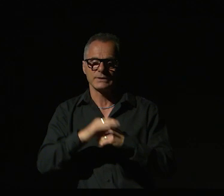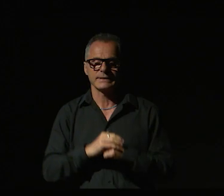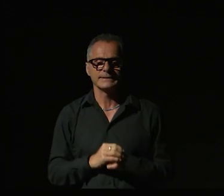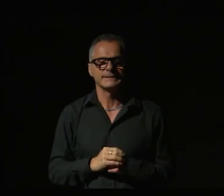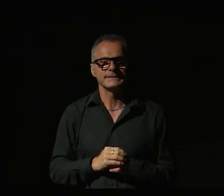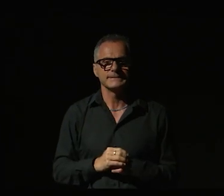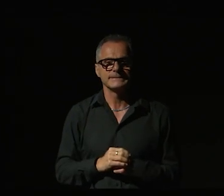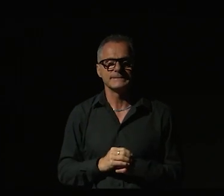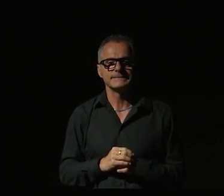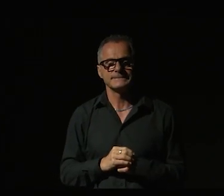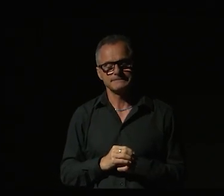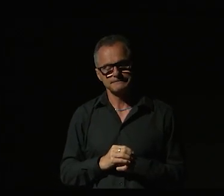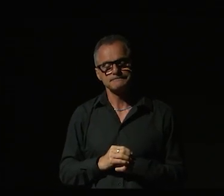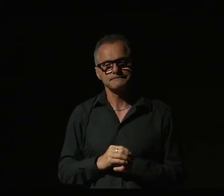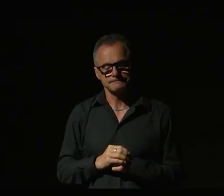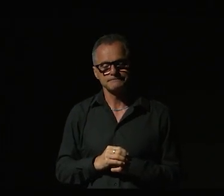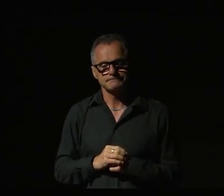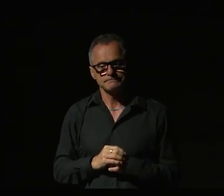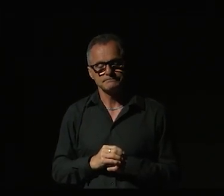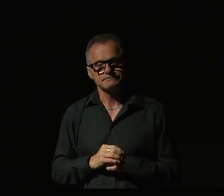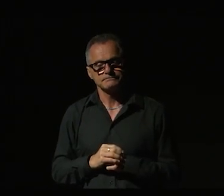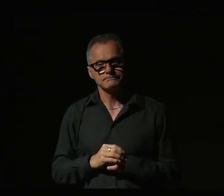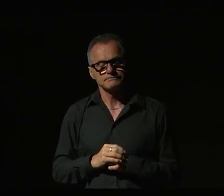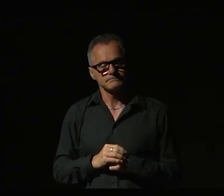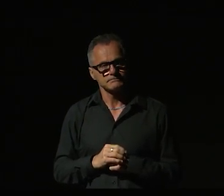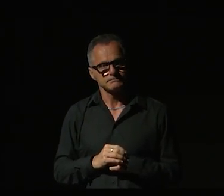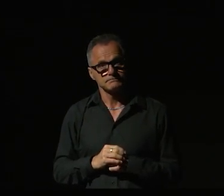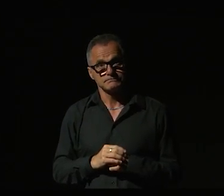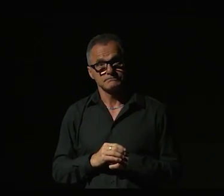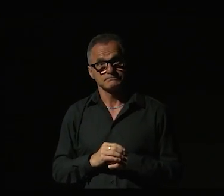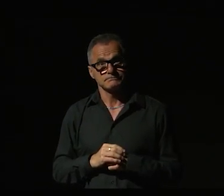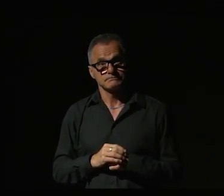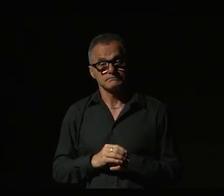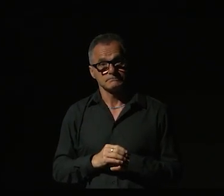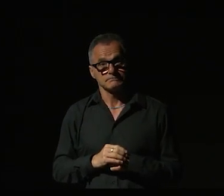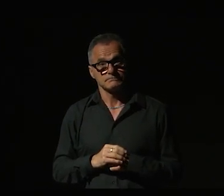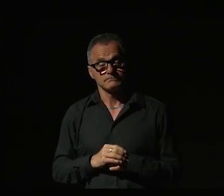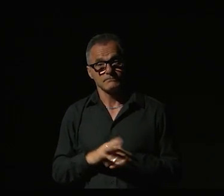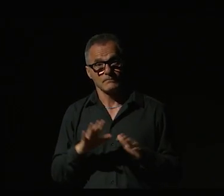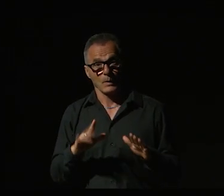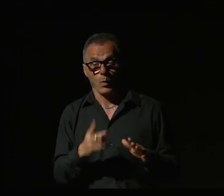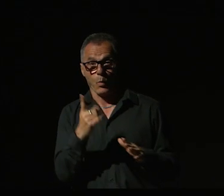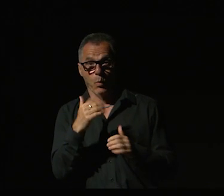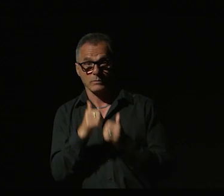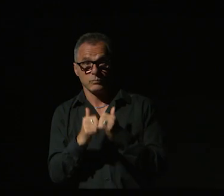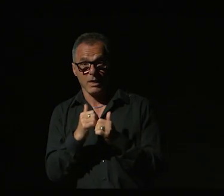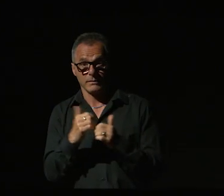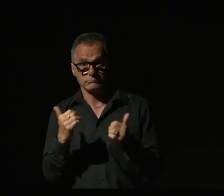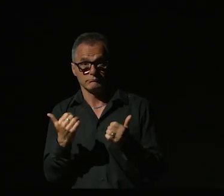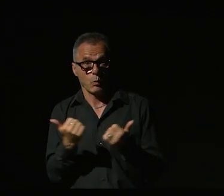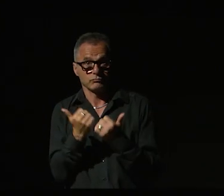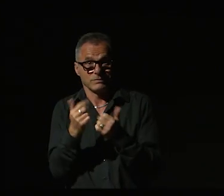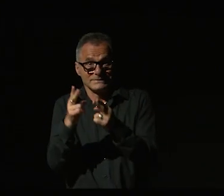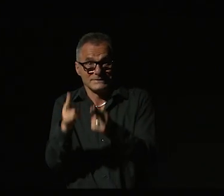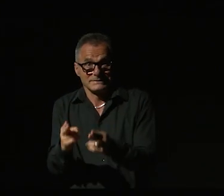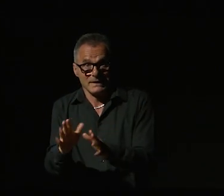And when Agostino was long gone and, 'cause he died 1602 but had already left Rome in 1600